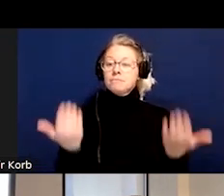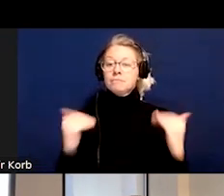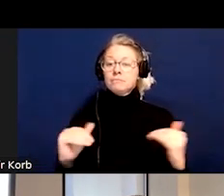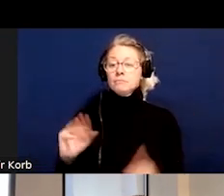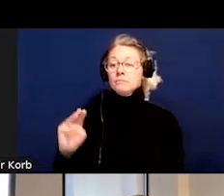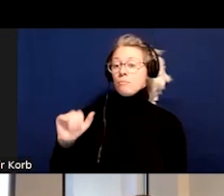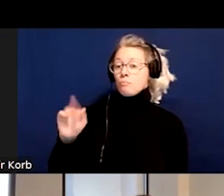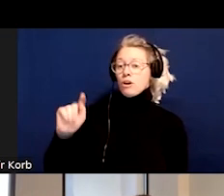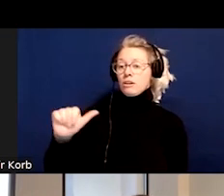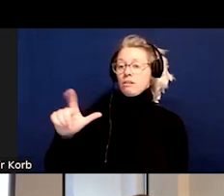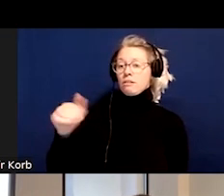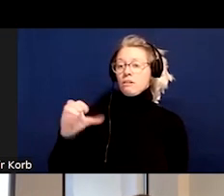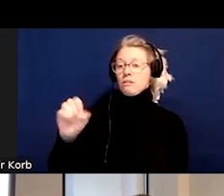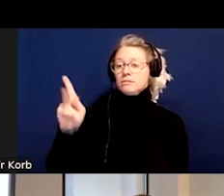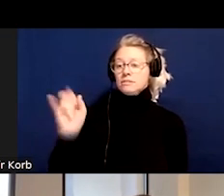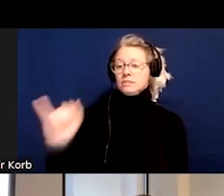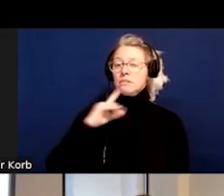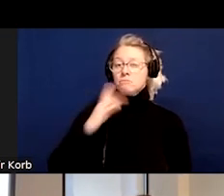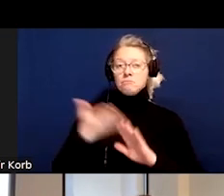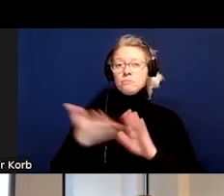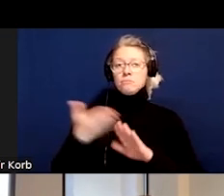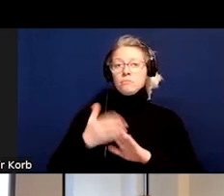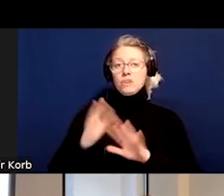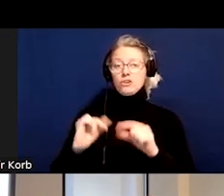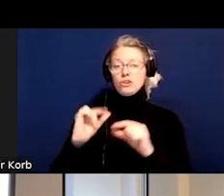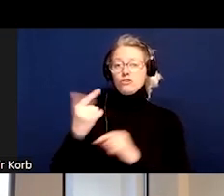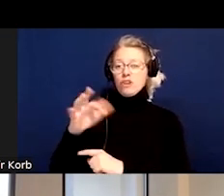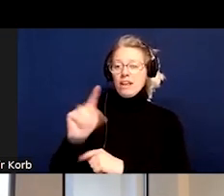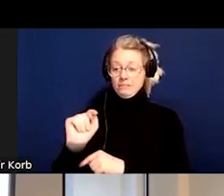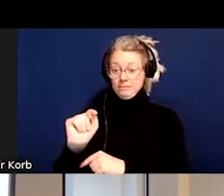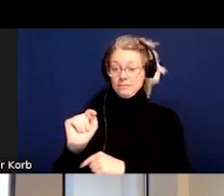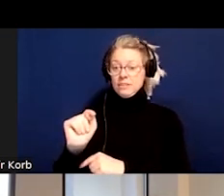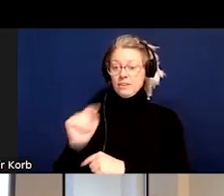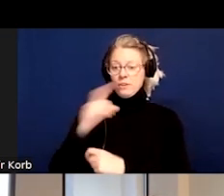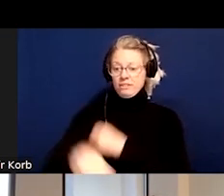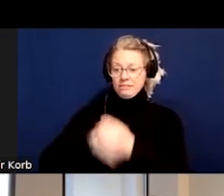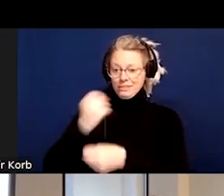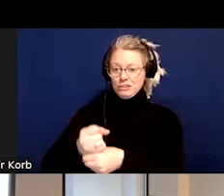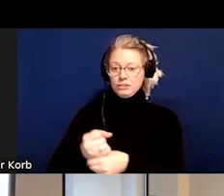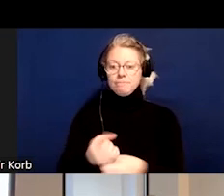New Client Intake Programs this year. Taylor Poitras is working on the Artist Development